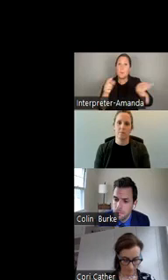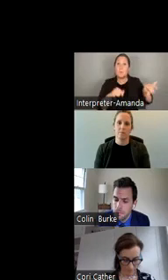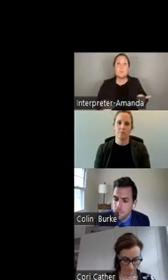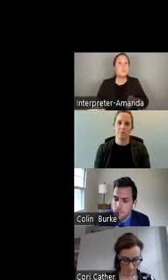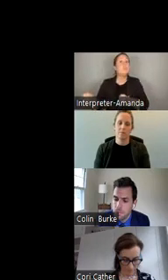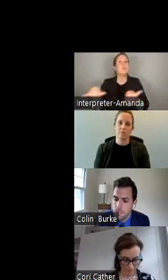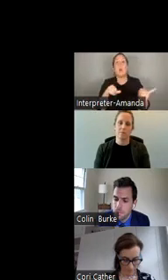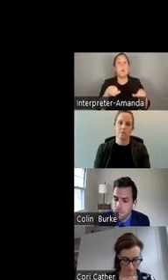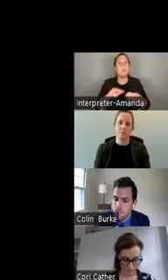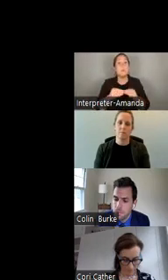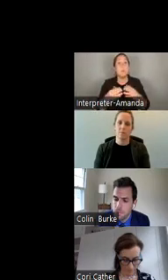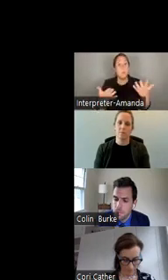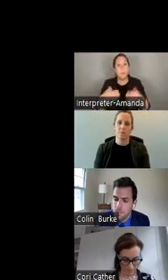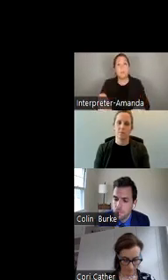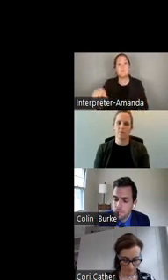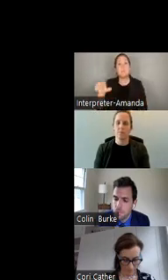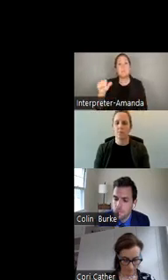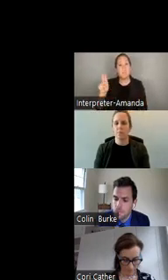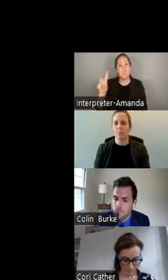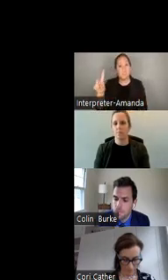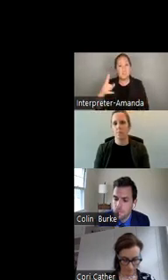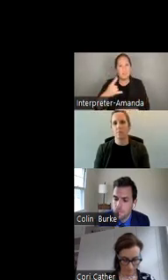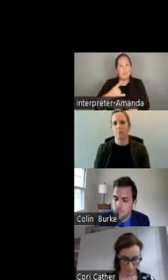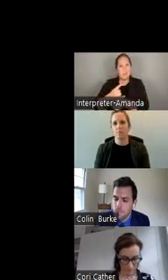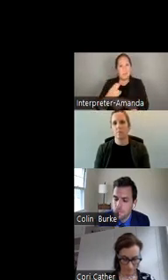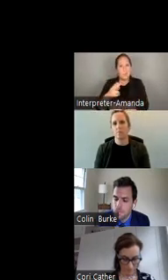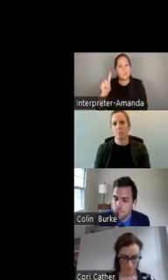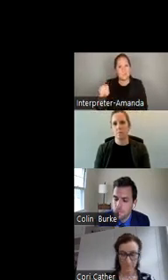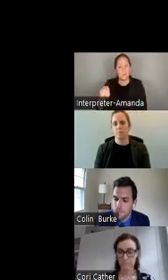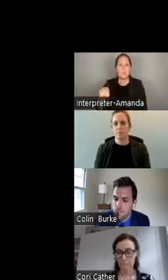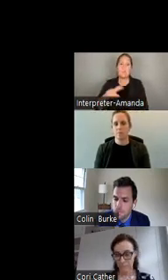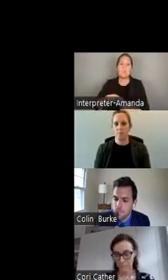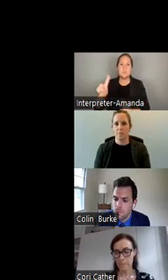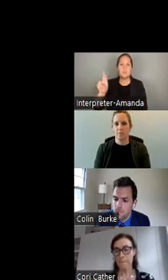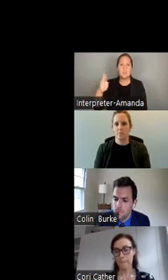disordered with alcohol use disorder followed by drug use disorders and then uh personality